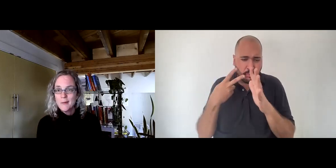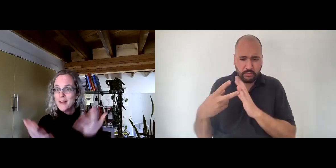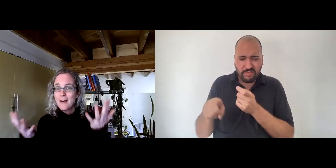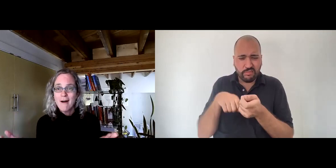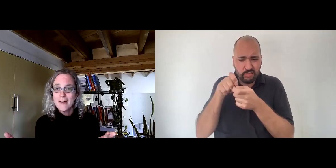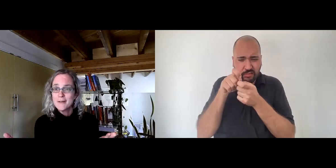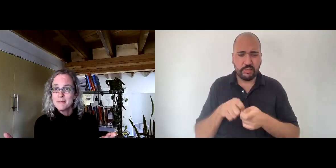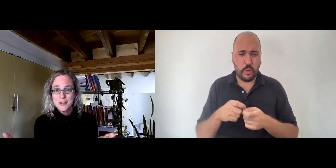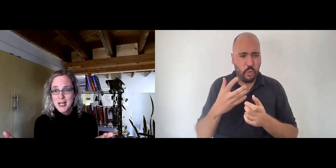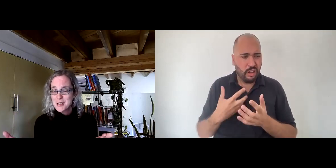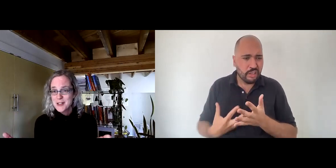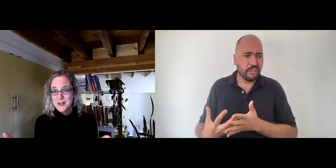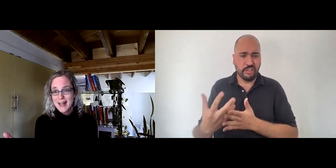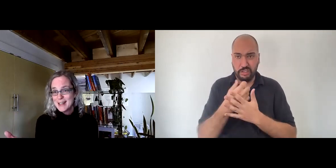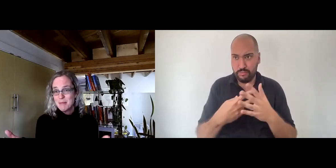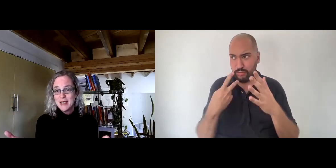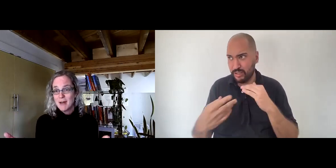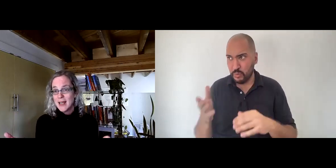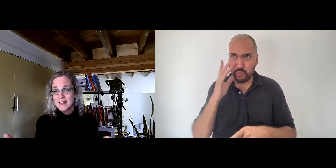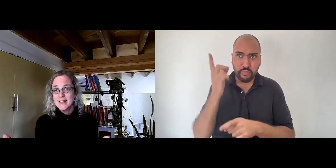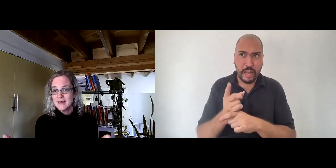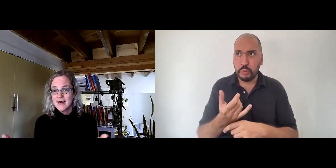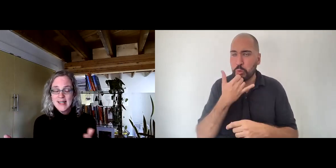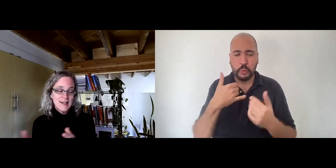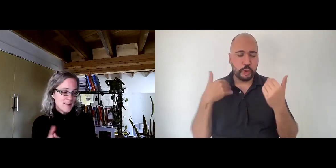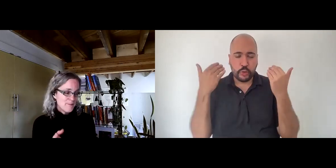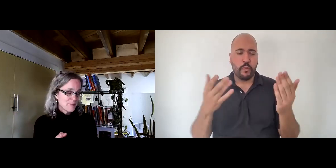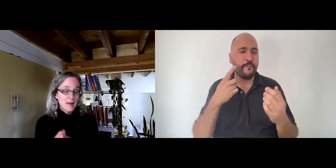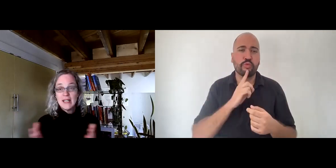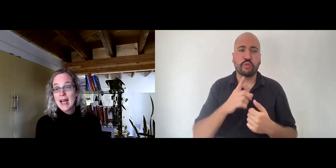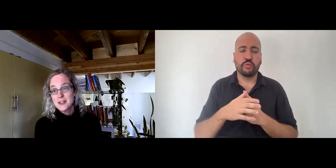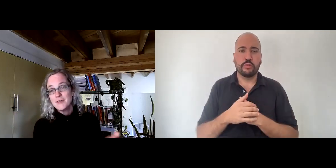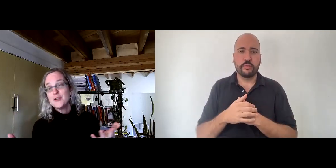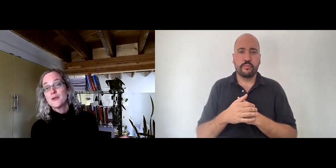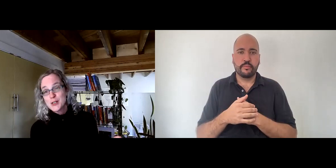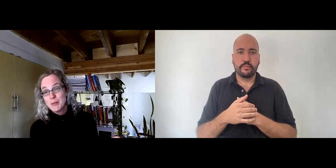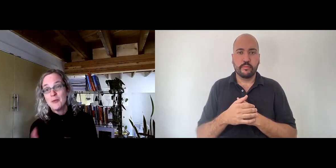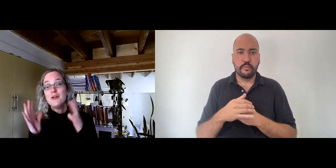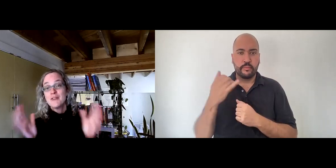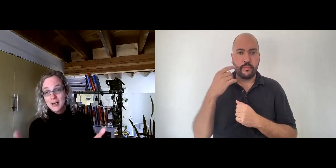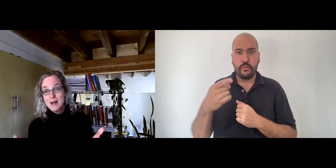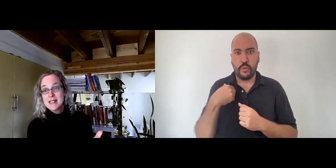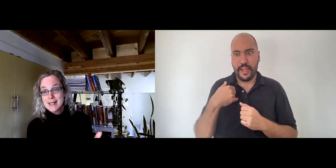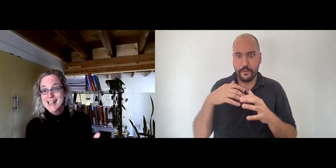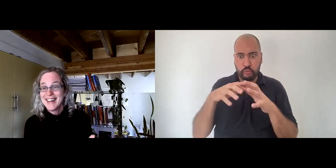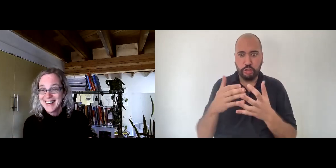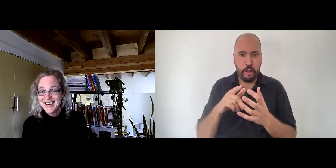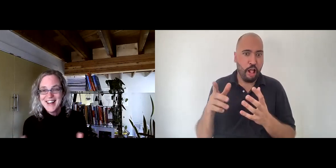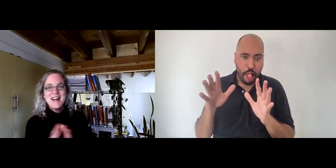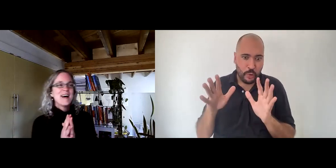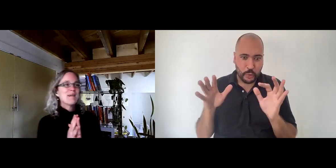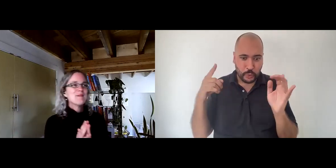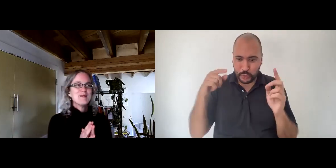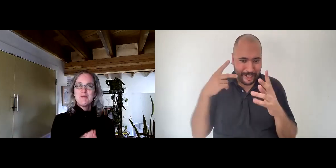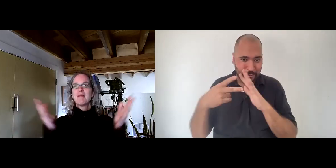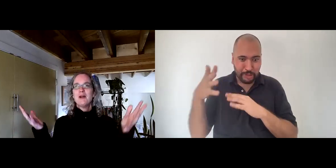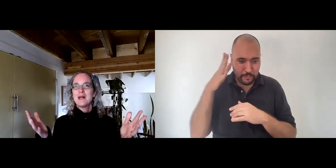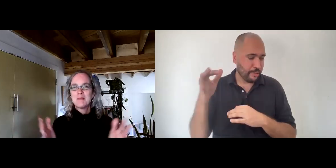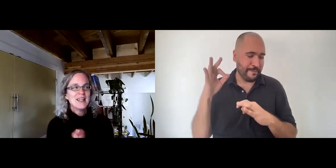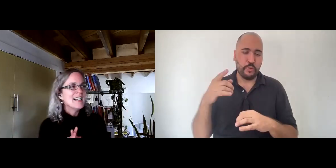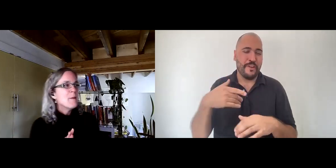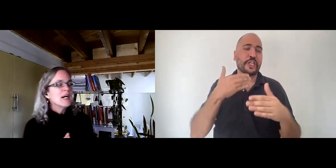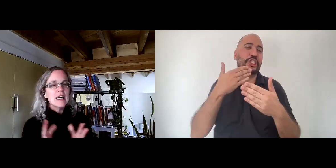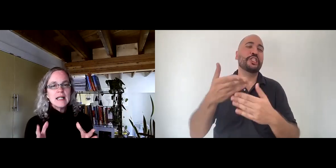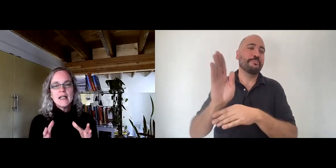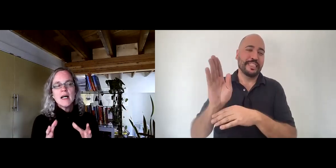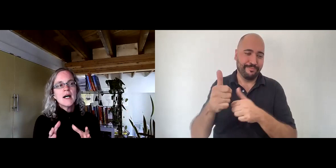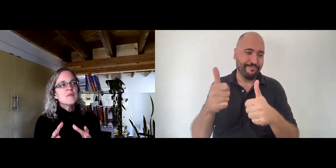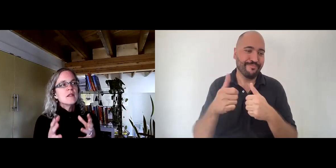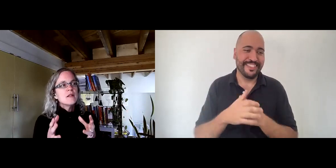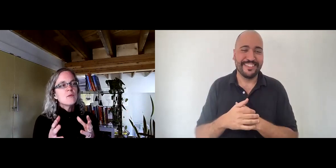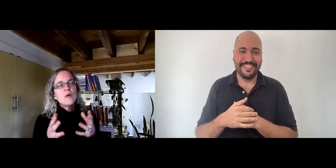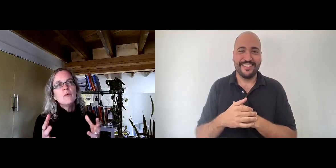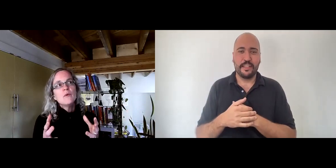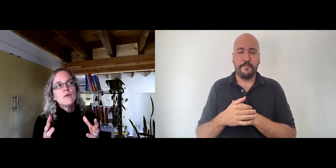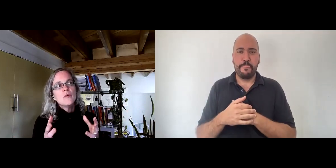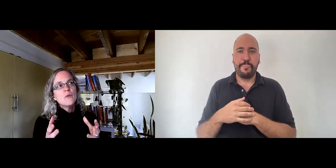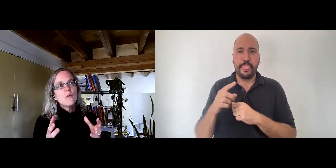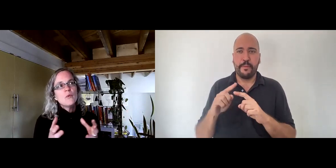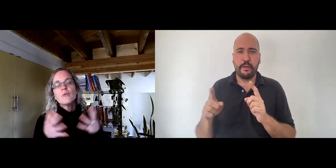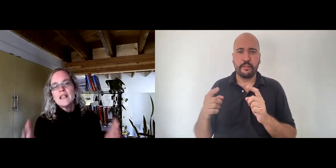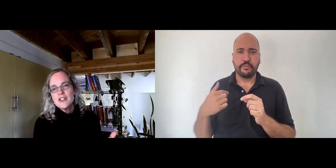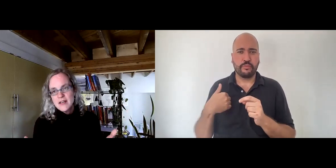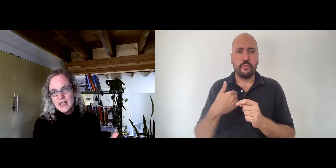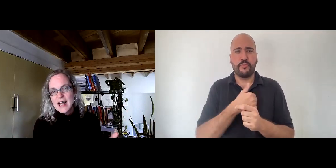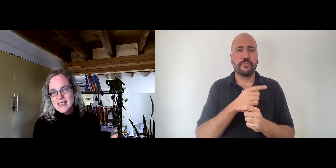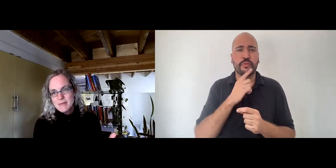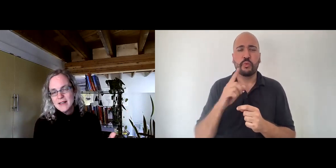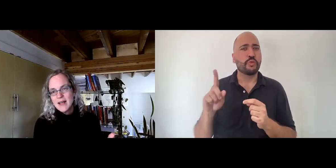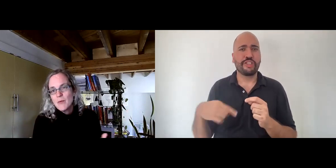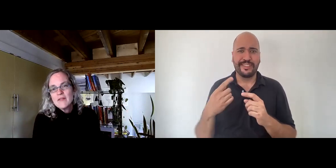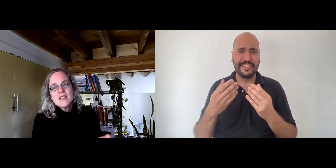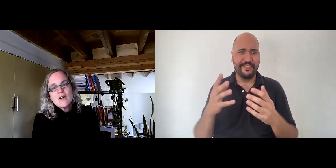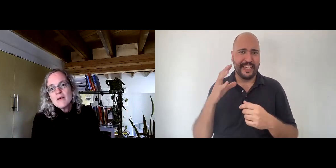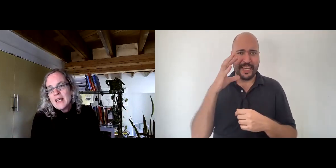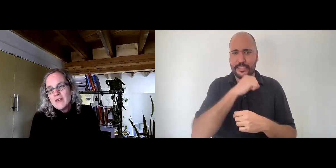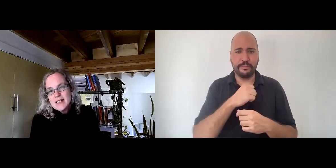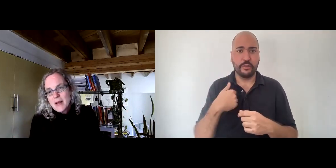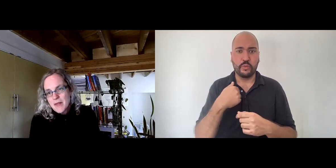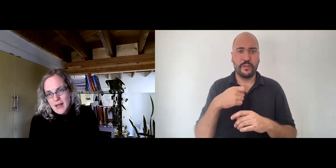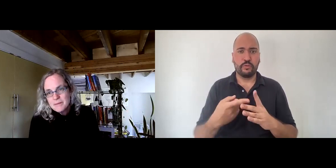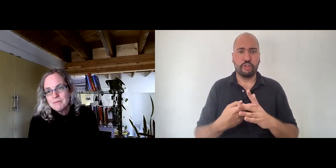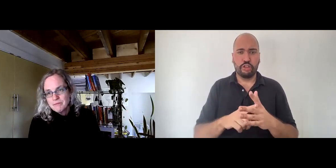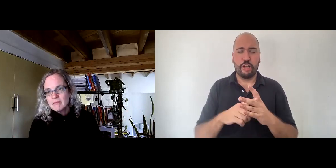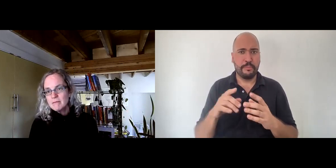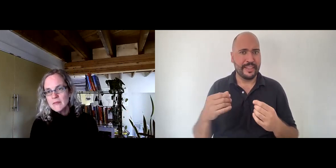Whether our projections are gonna end up being right. I mean, actually, if you do have a crystal ball well, you've got a great business, you probably know what to put, but we we're really just giving an estimate, and we have to start by getting something right.